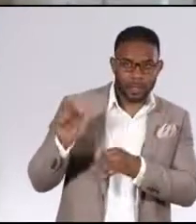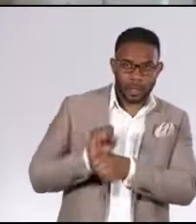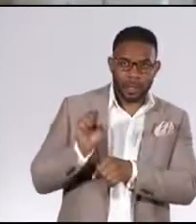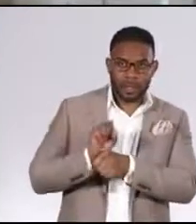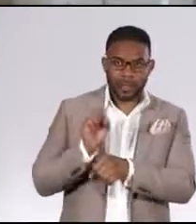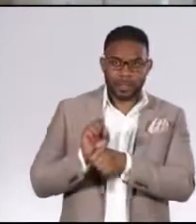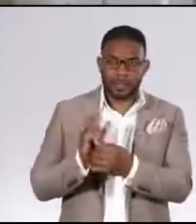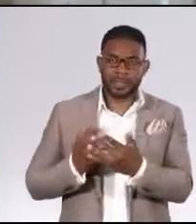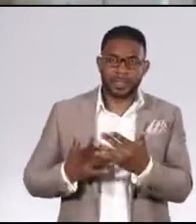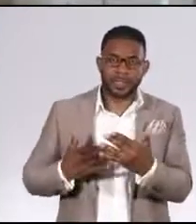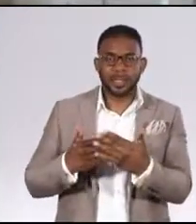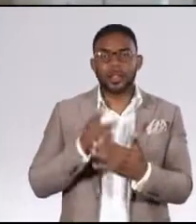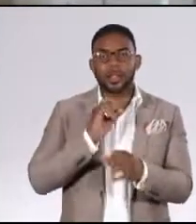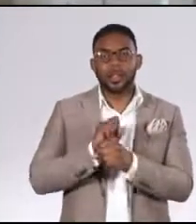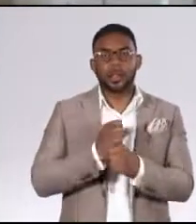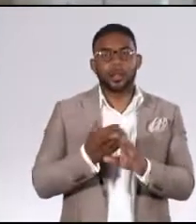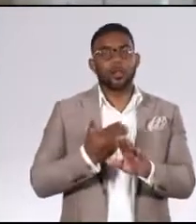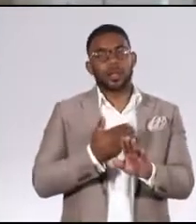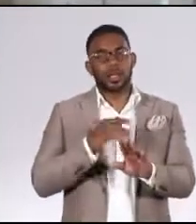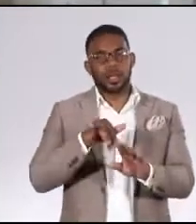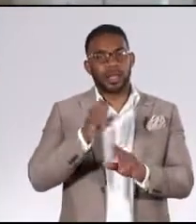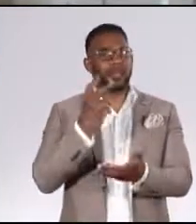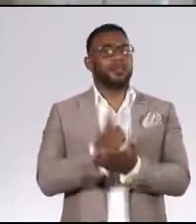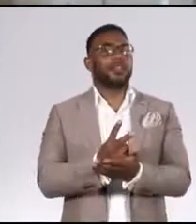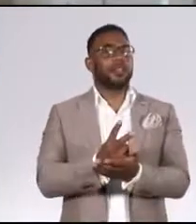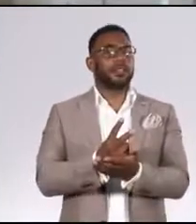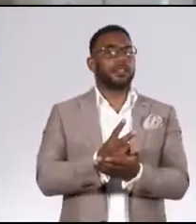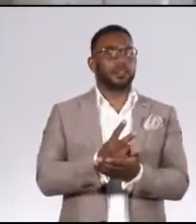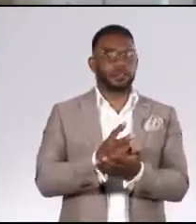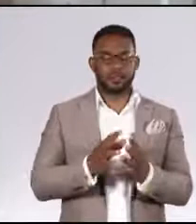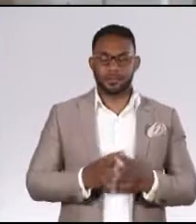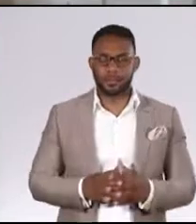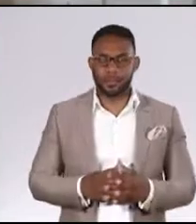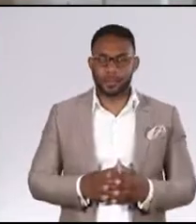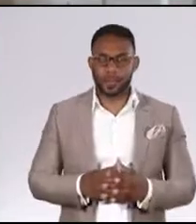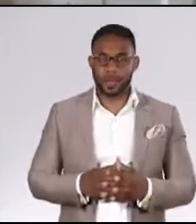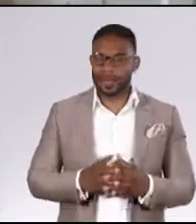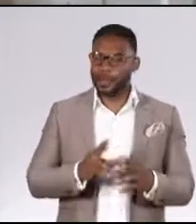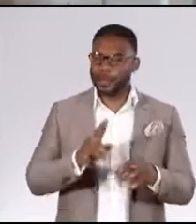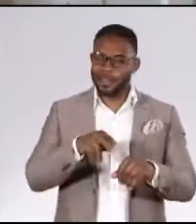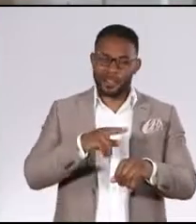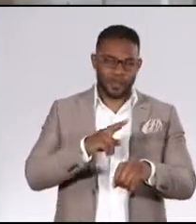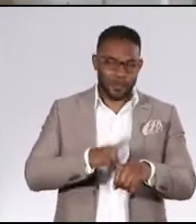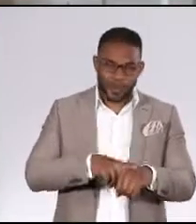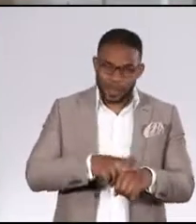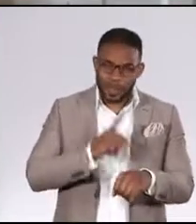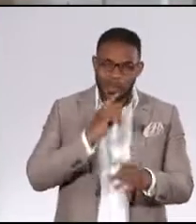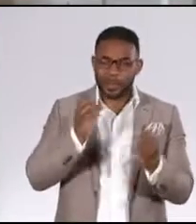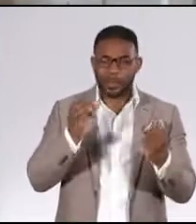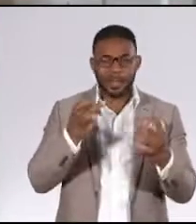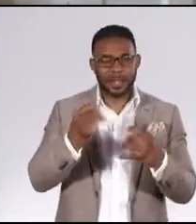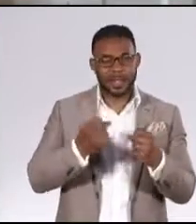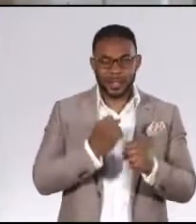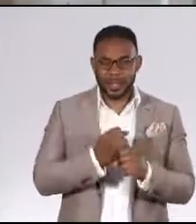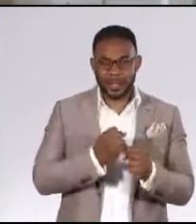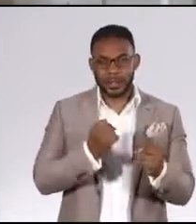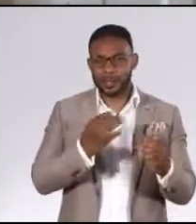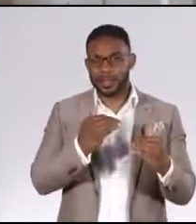uh that ultimately perceived that official uh approval, um of course, there are many years and many steps that uh